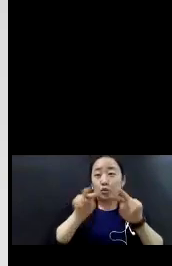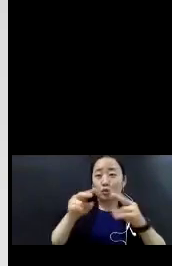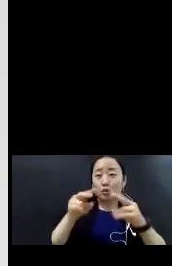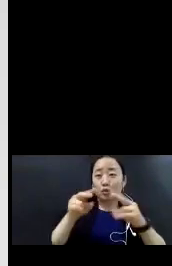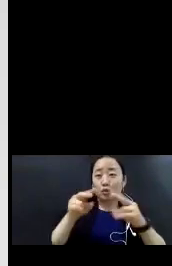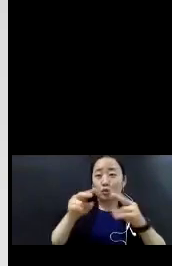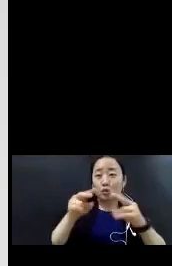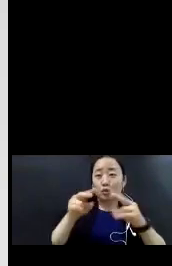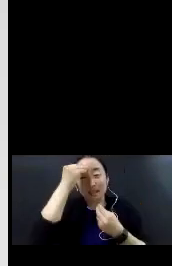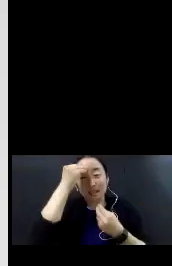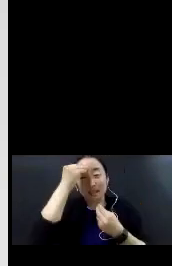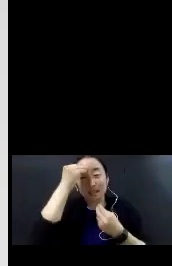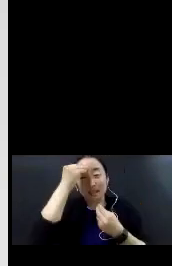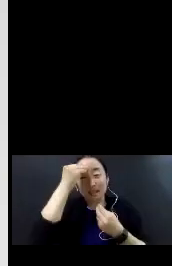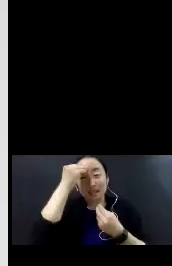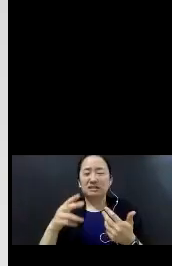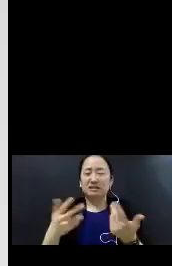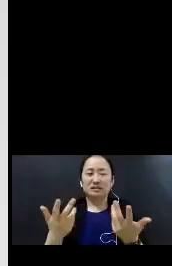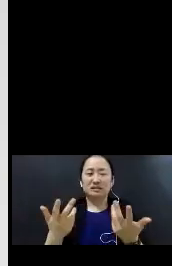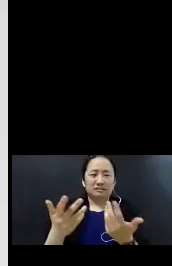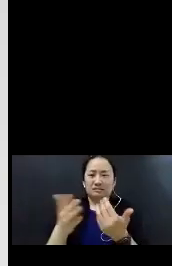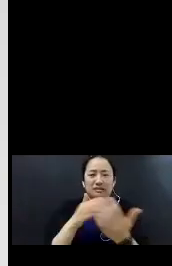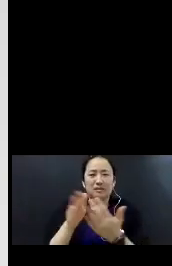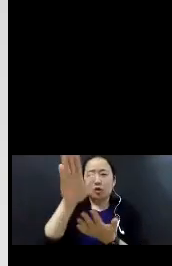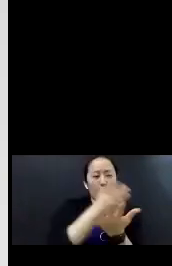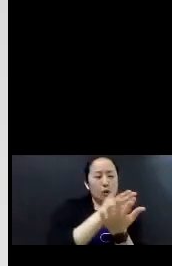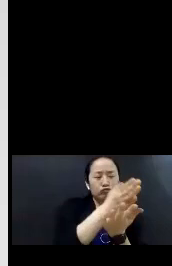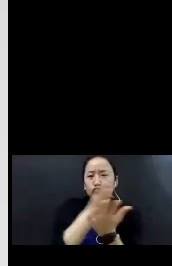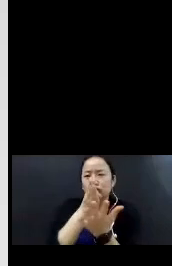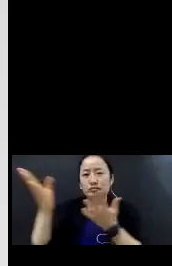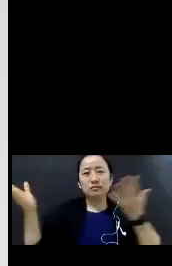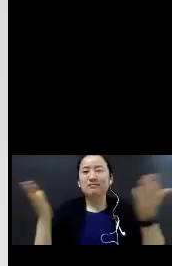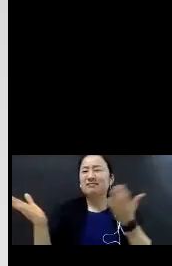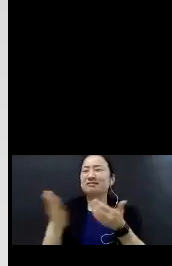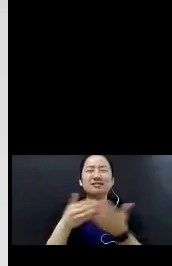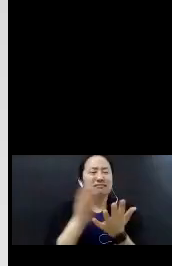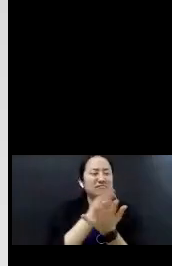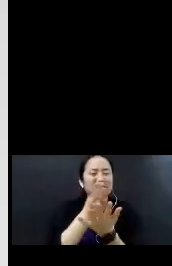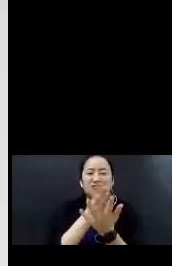REGARDLESS OF THE TYPE OF SERVICE YOU ARE PROVIDING, WHETHER OR NOT YOU ARE DOING SPECIFIC HOME